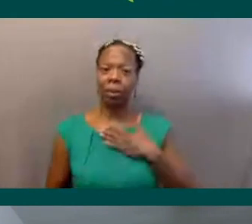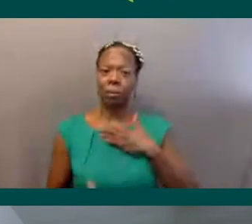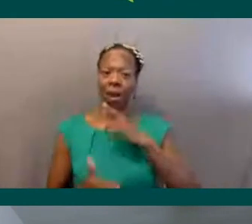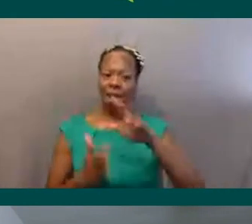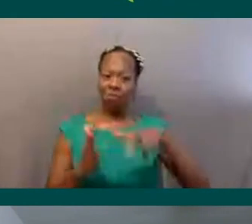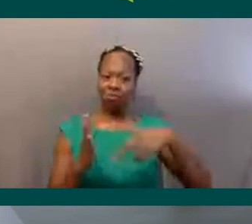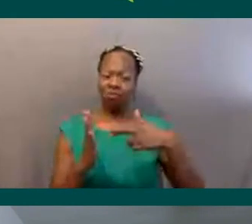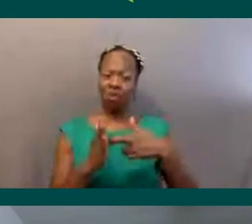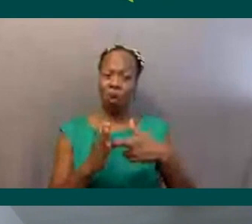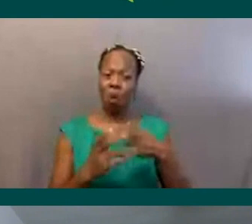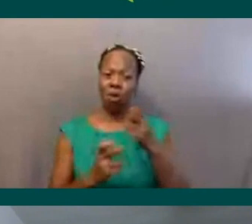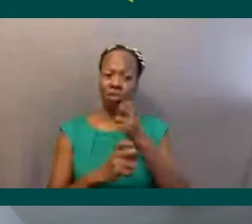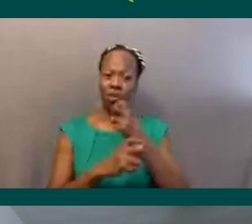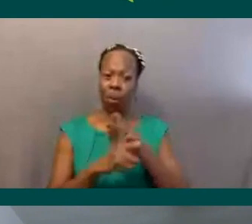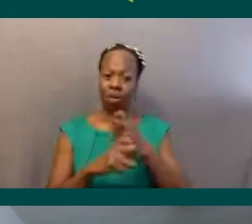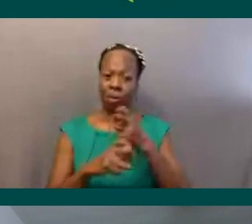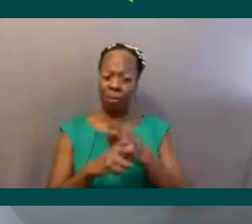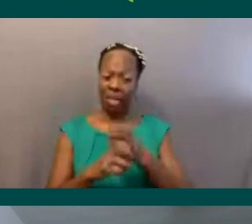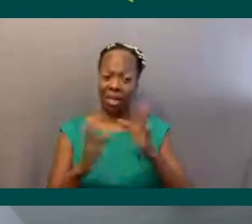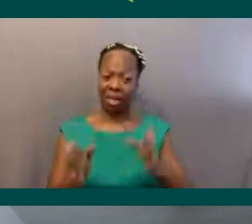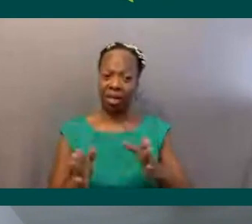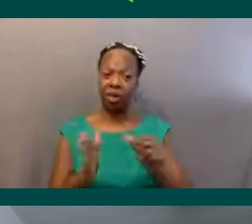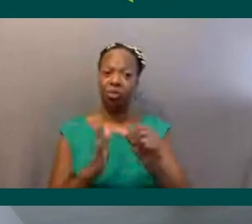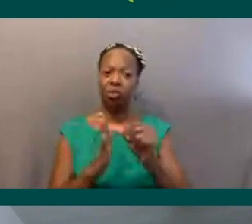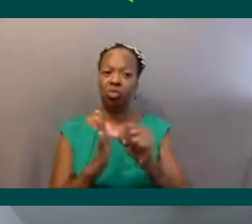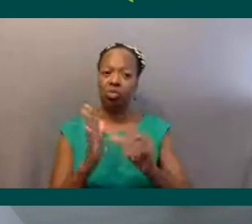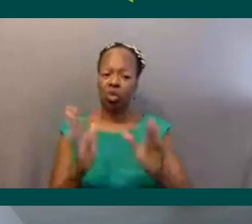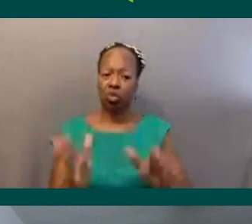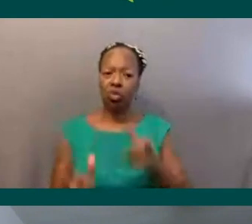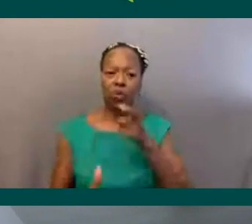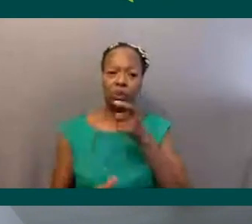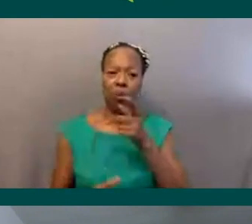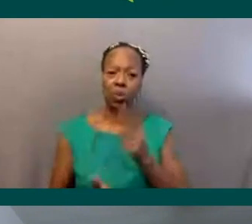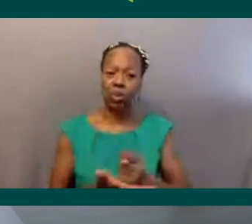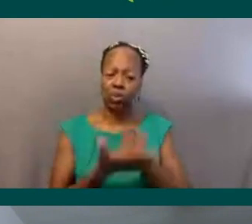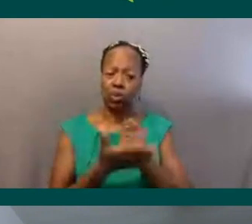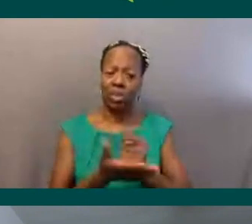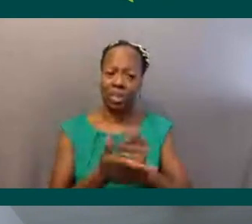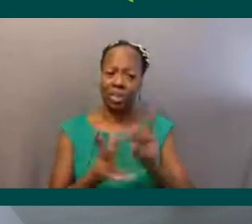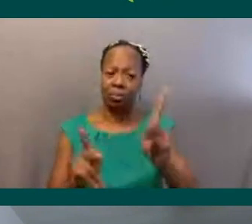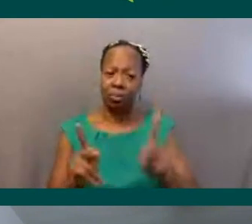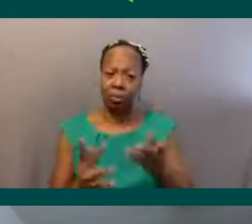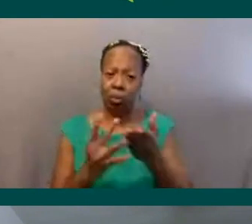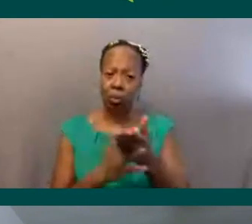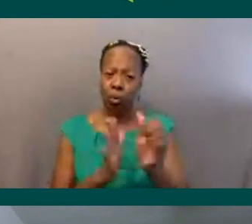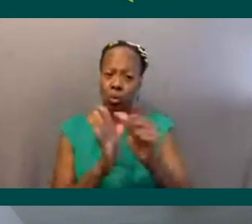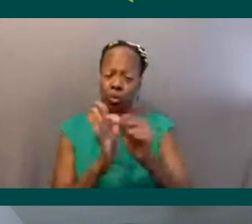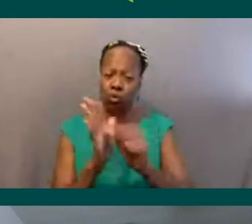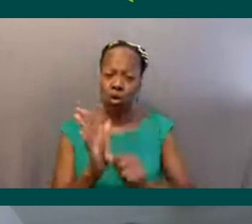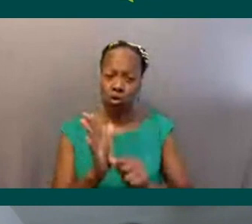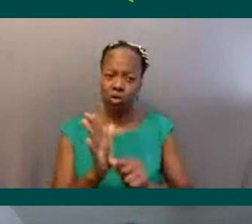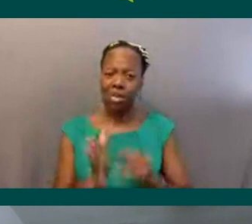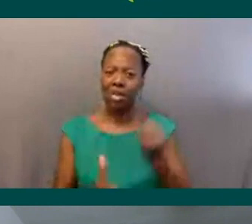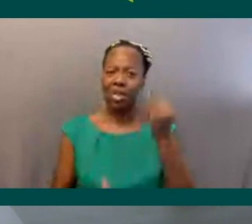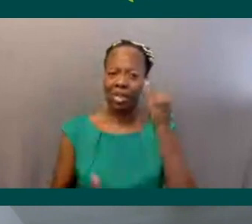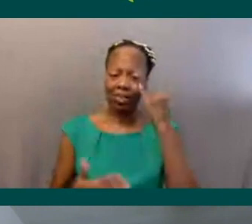that treats CP surgically, those children that are able to walk, we often,